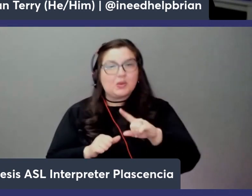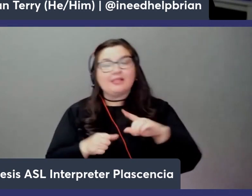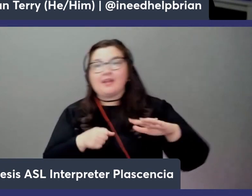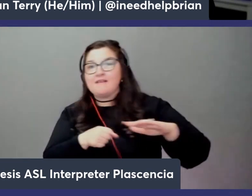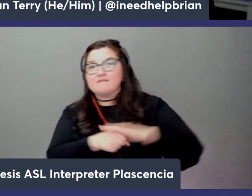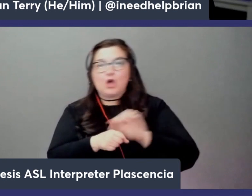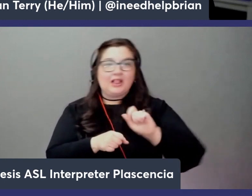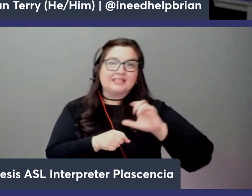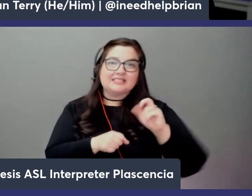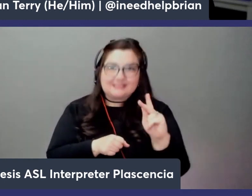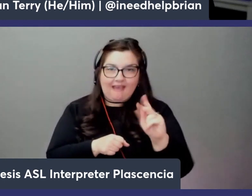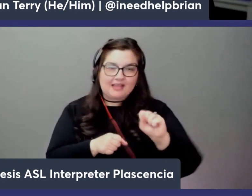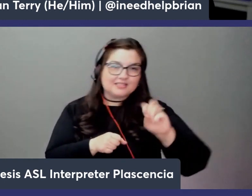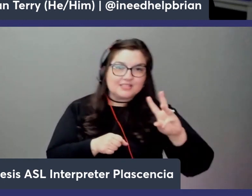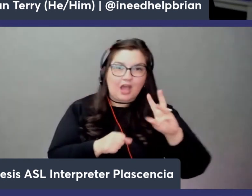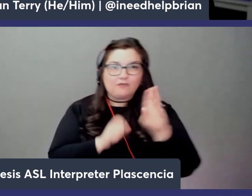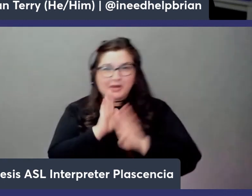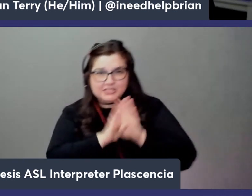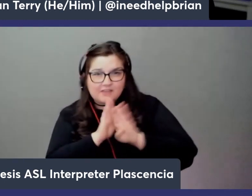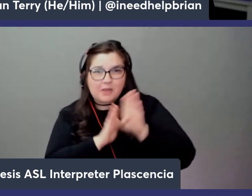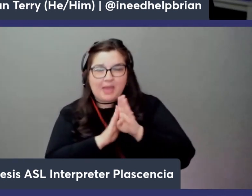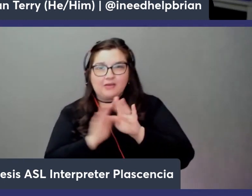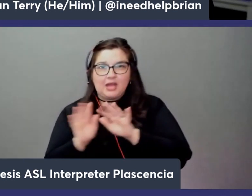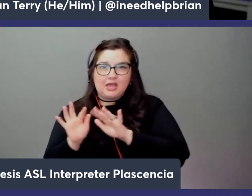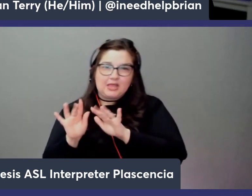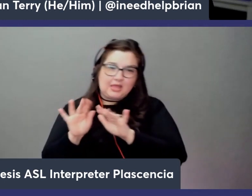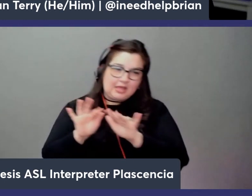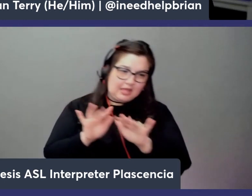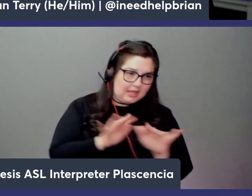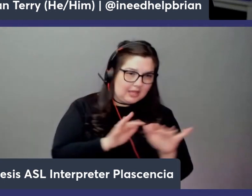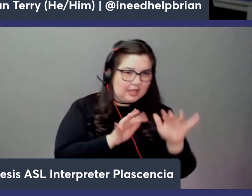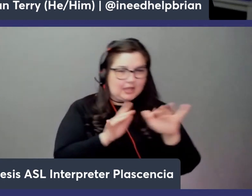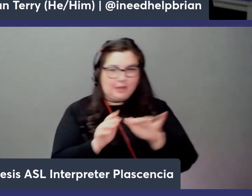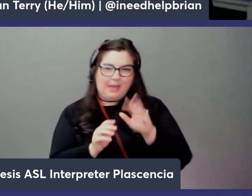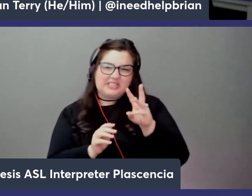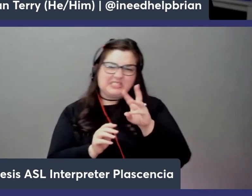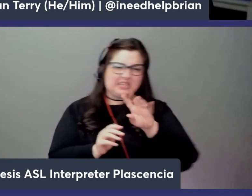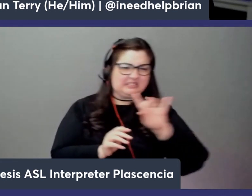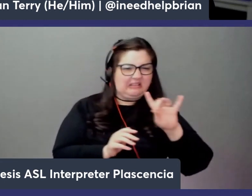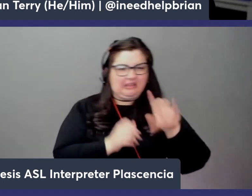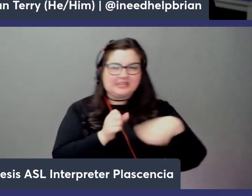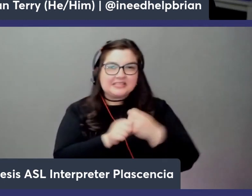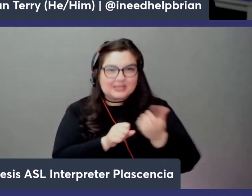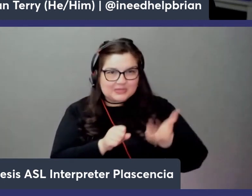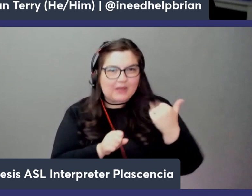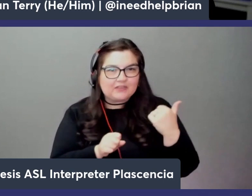but then about six or eight years ago, I moved into this newfangled type of database